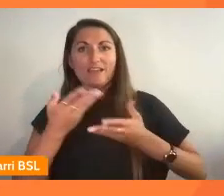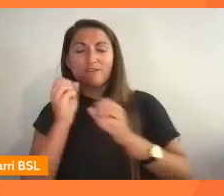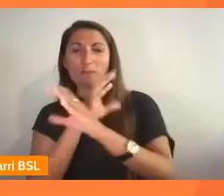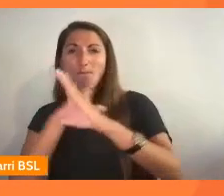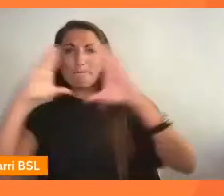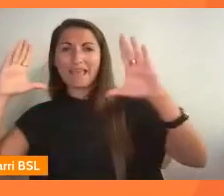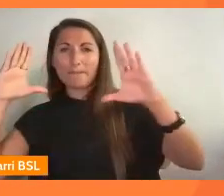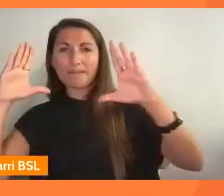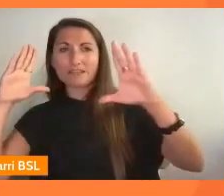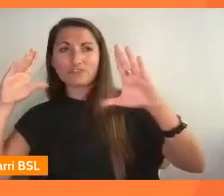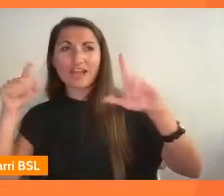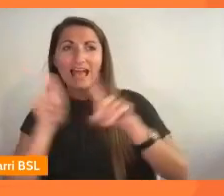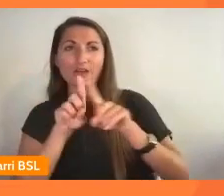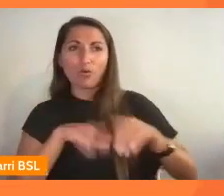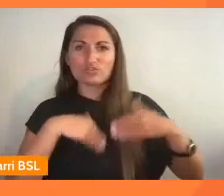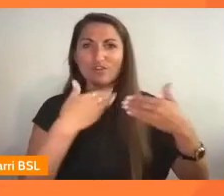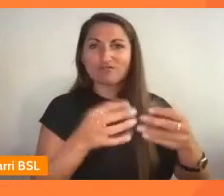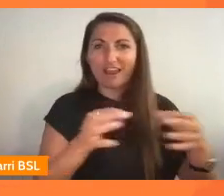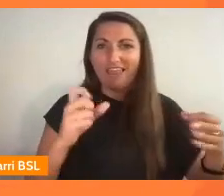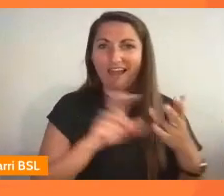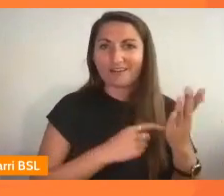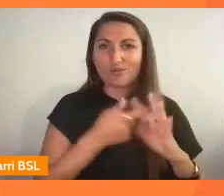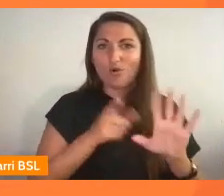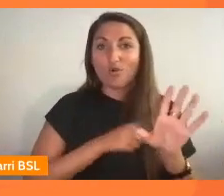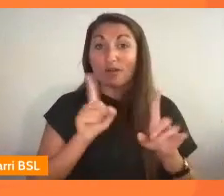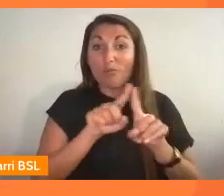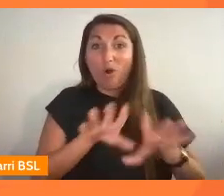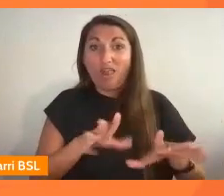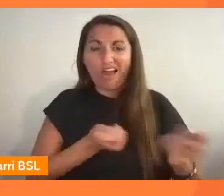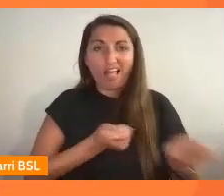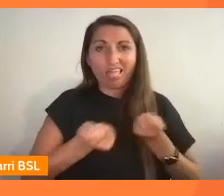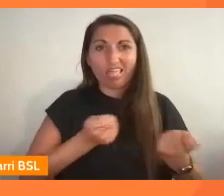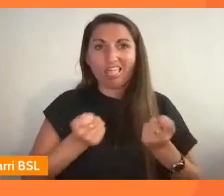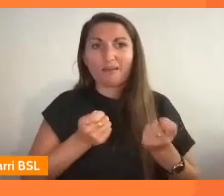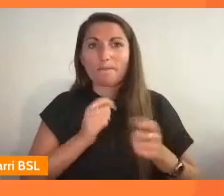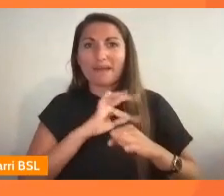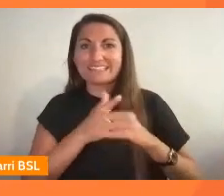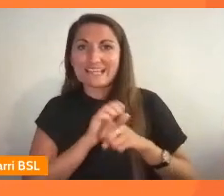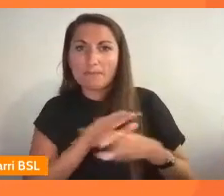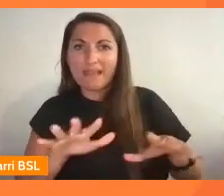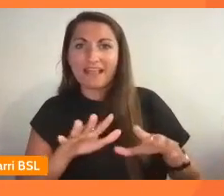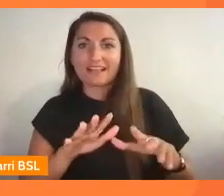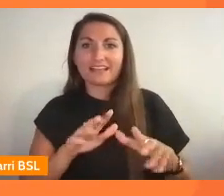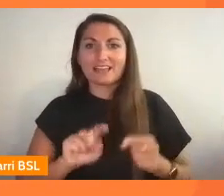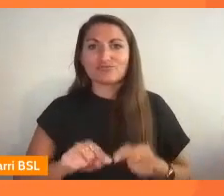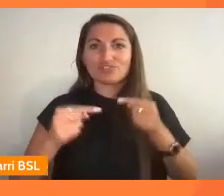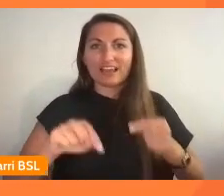I feel like that was the big picture and what it was like on the front line. Dealing with the pandemic, deal with all the challenges of funding